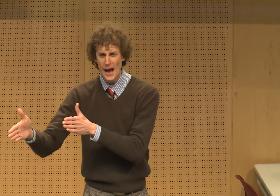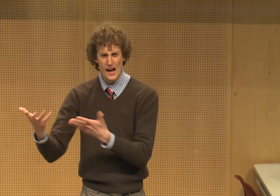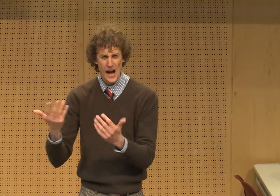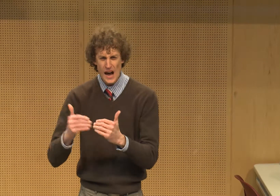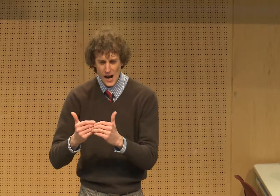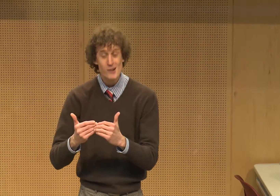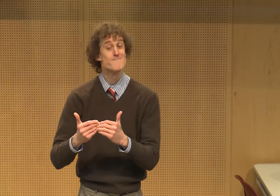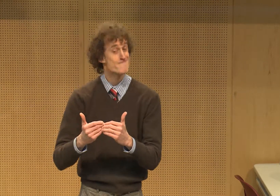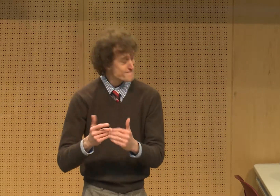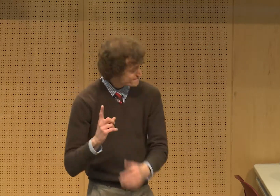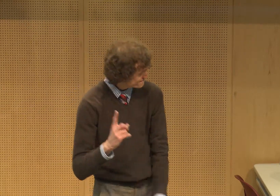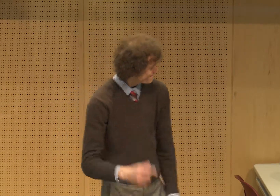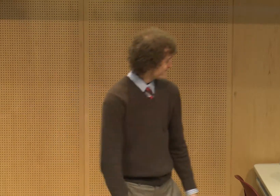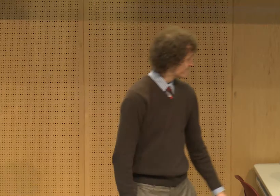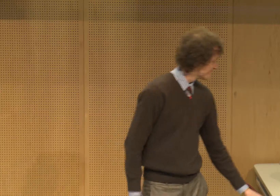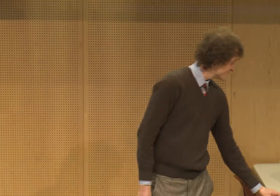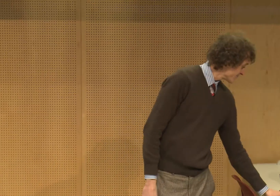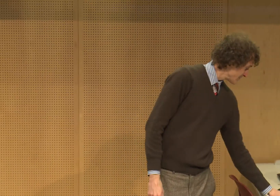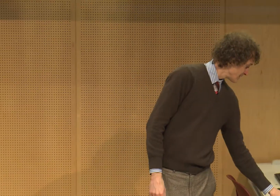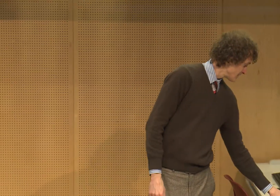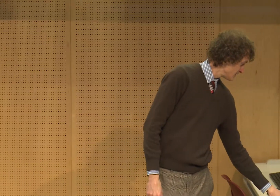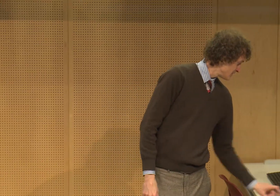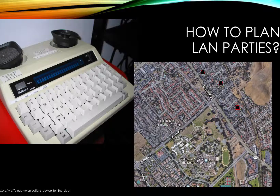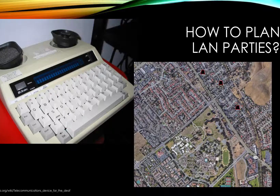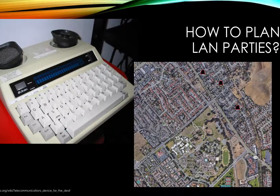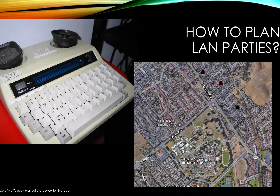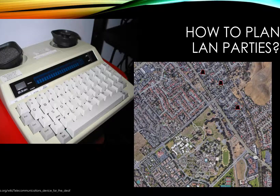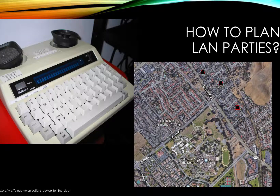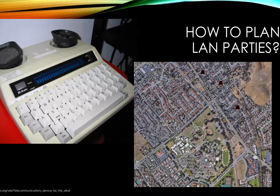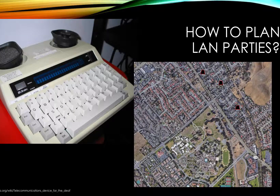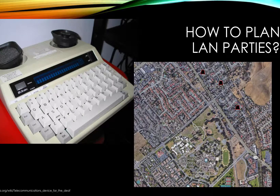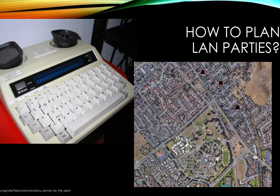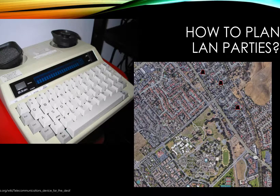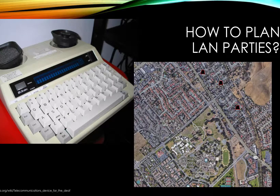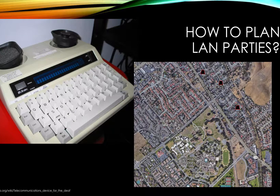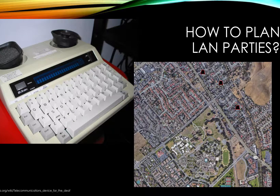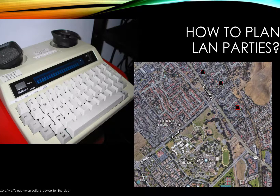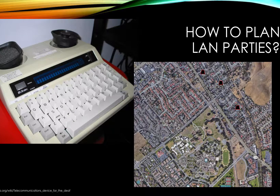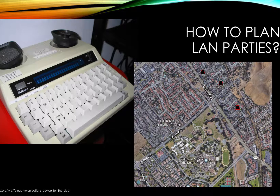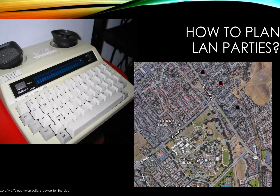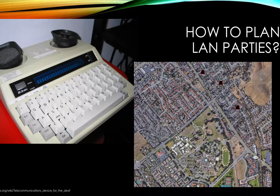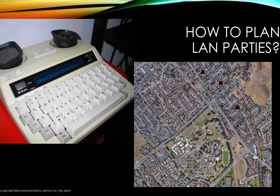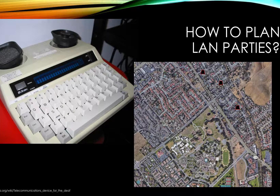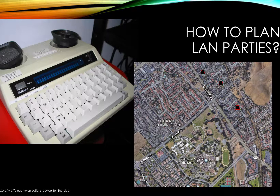So we would bring it in, but it took a lot more planning, so let me tell you how we arranged for that.